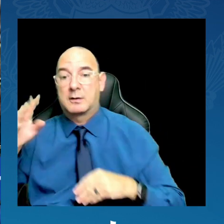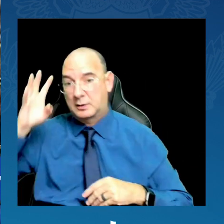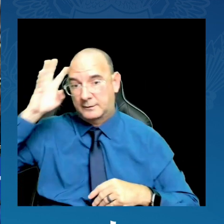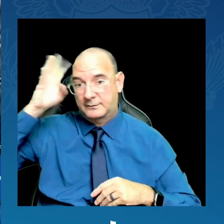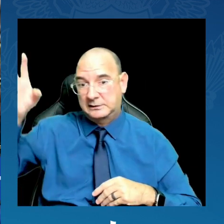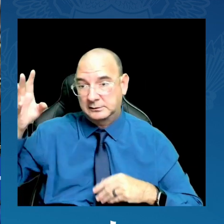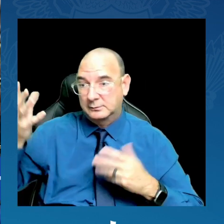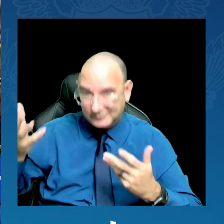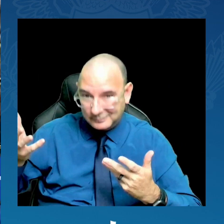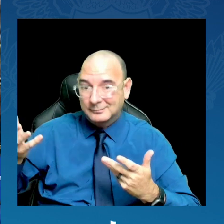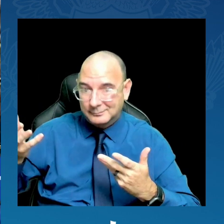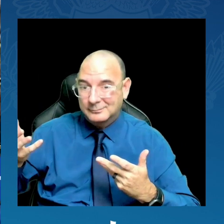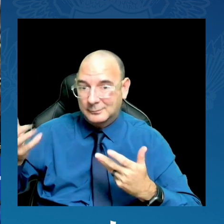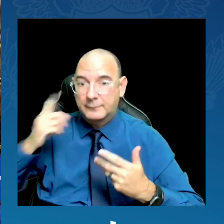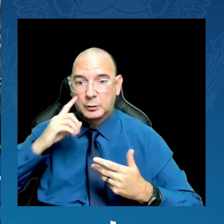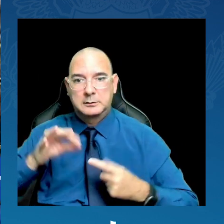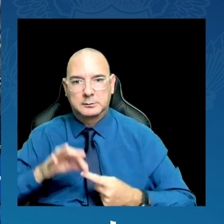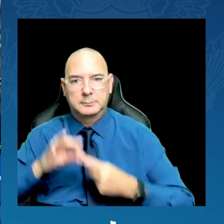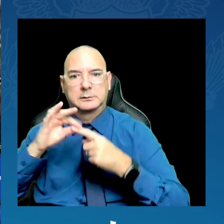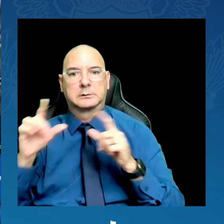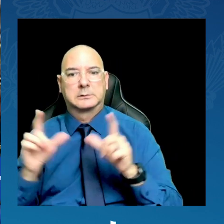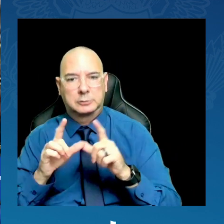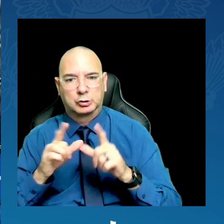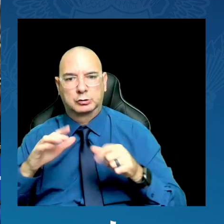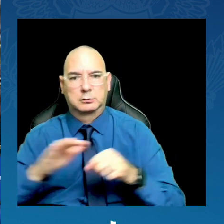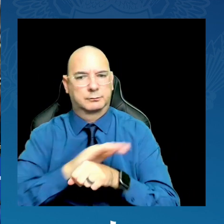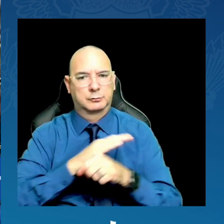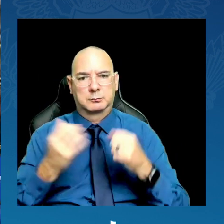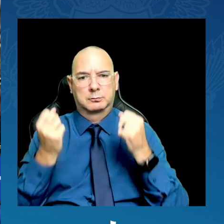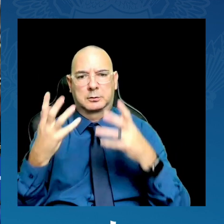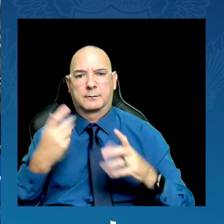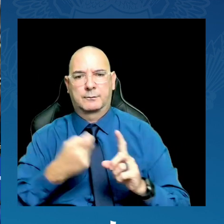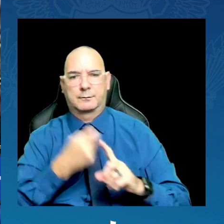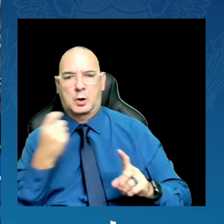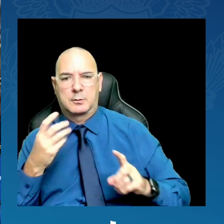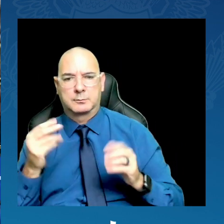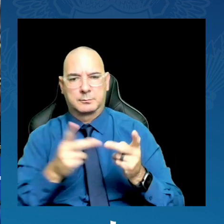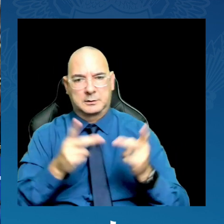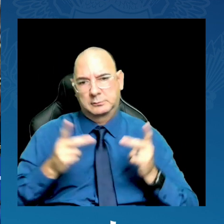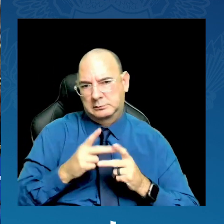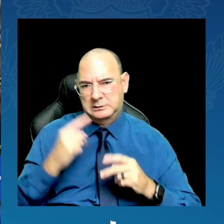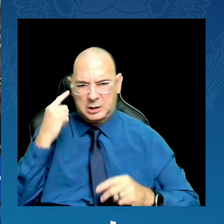launches from multiple sites. Something we heard was important to the industry in association with the rule.